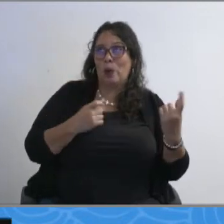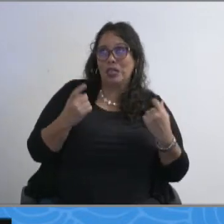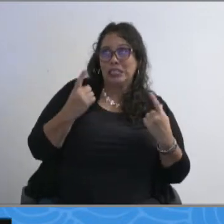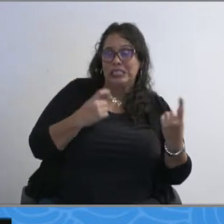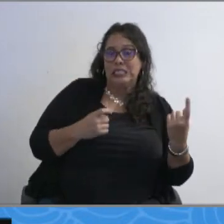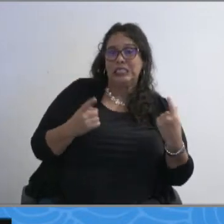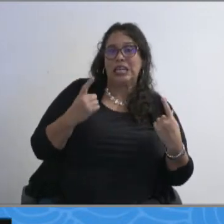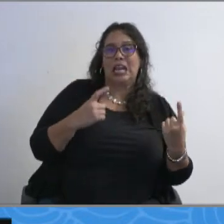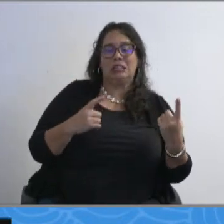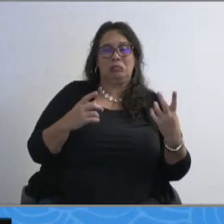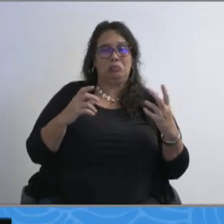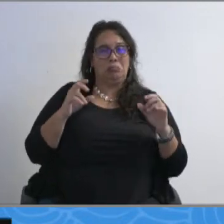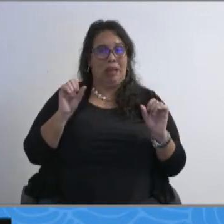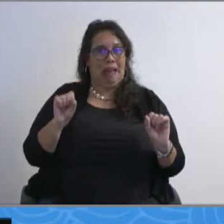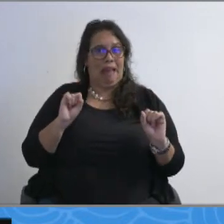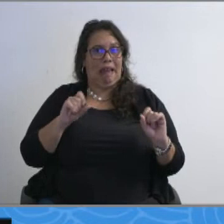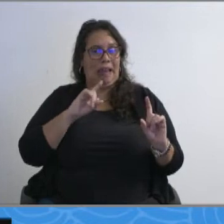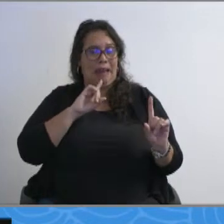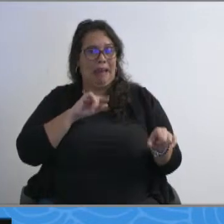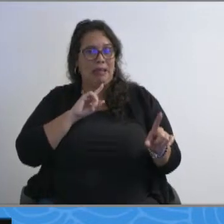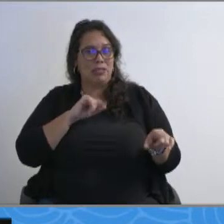I'm more than happy to answer them if I can.